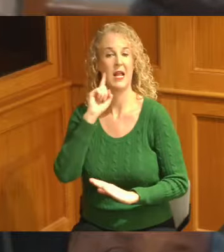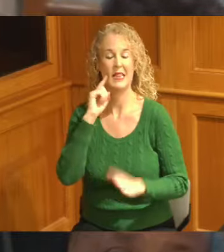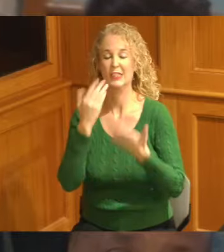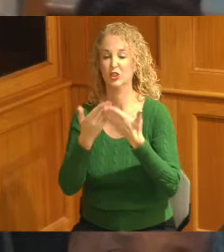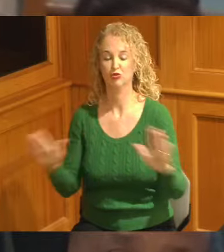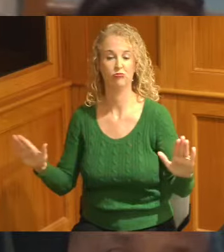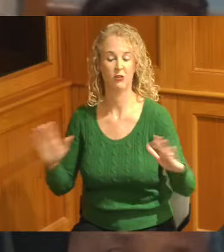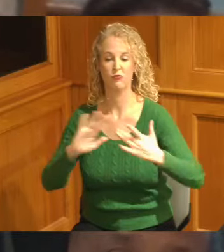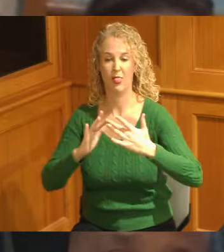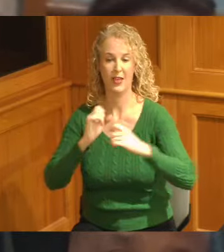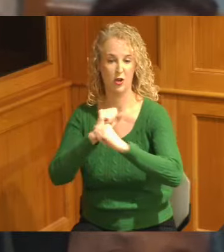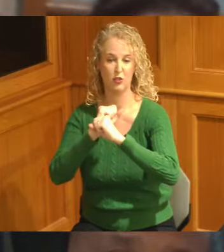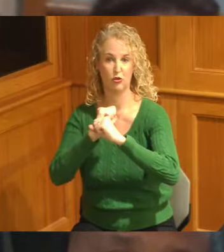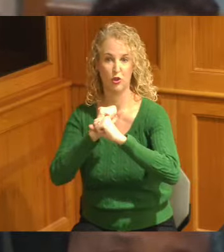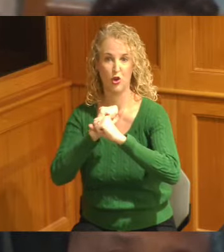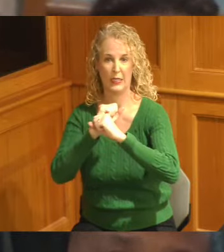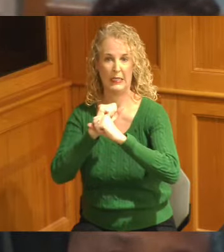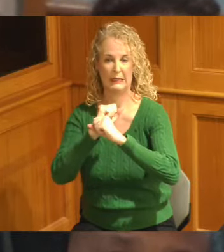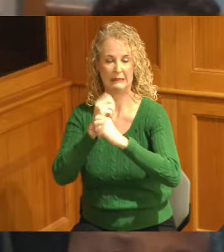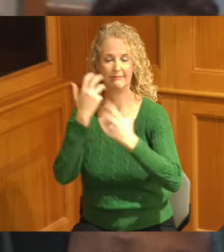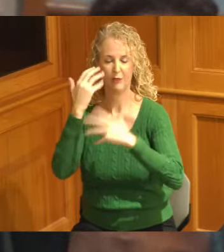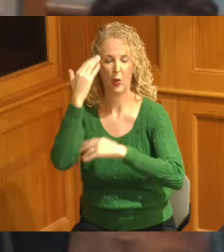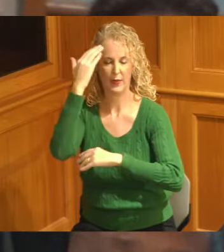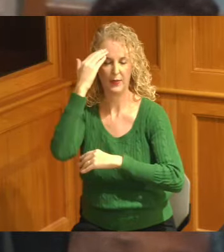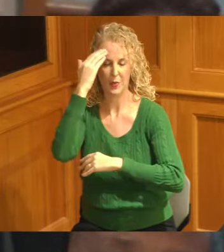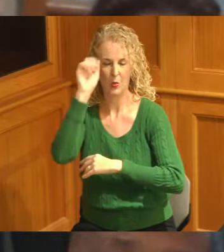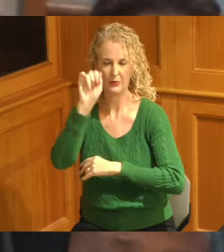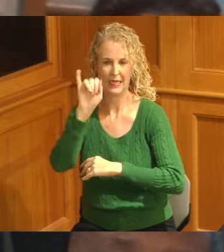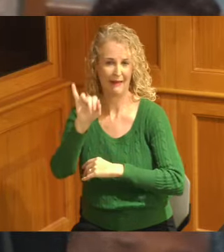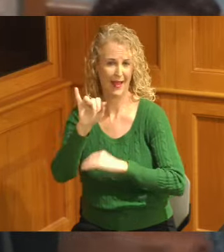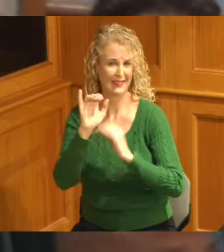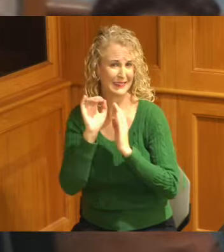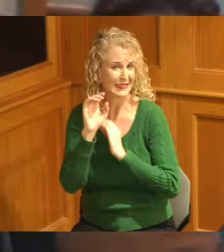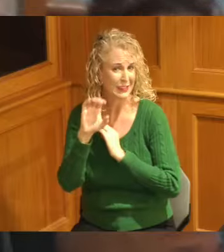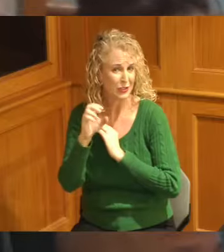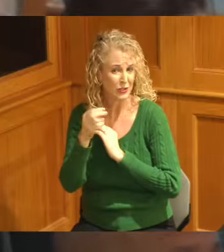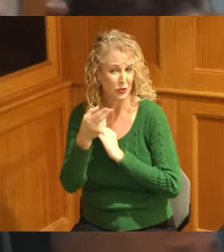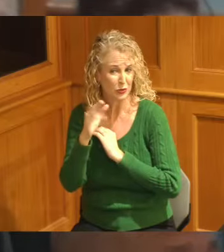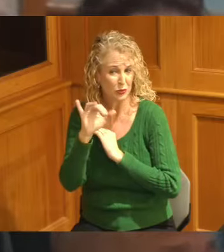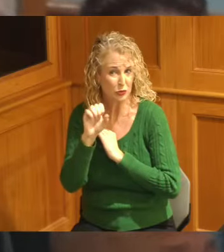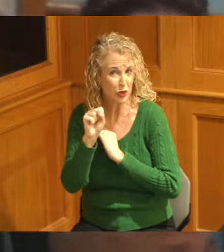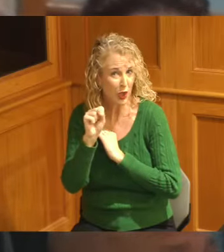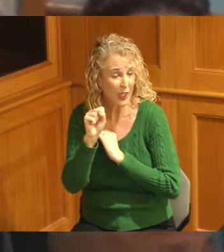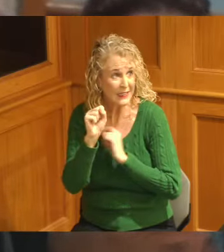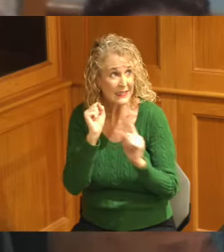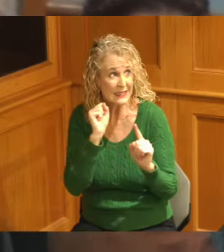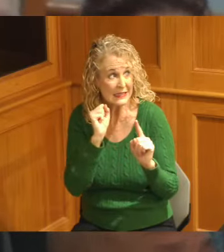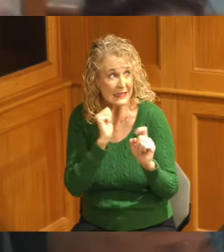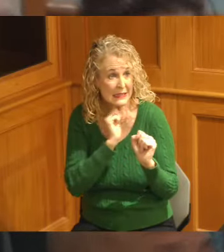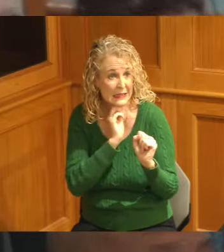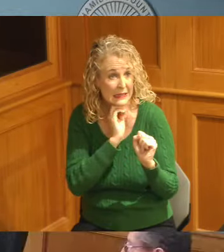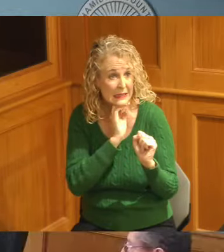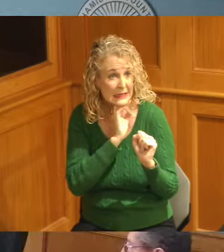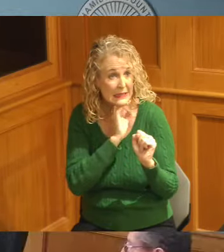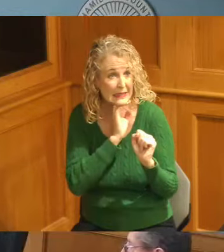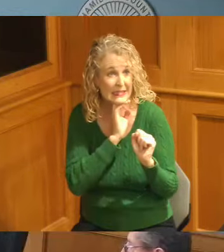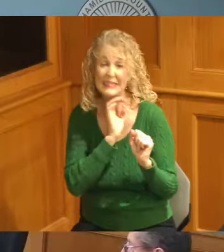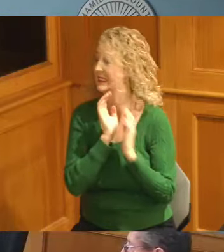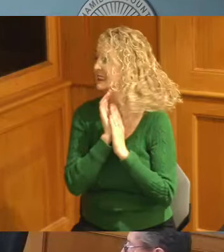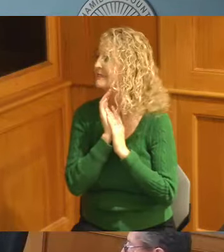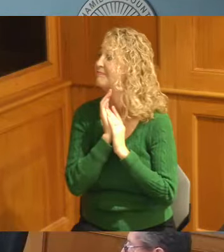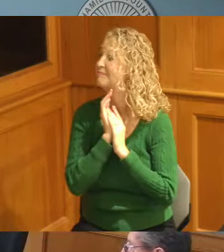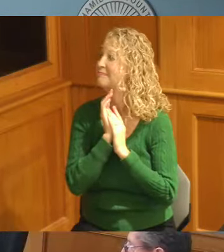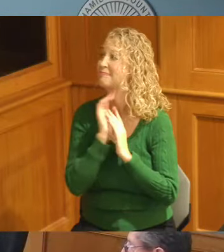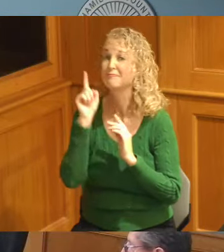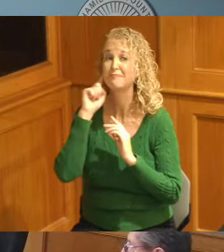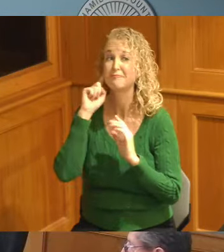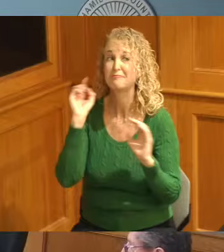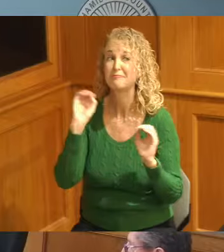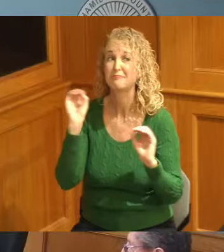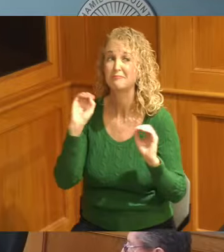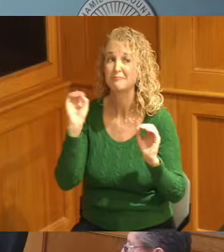premises extend to to that, but I think Chris may be on the line and may want to say more.